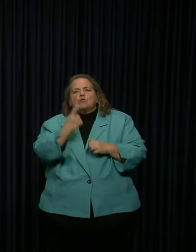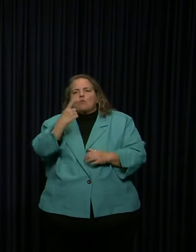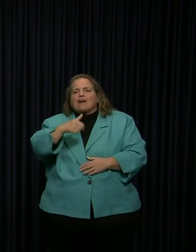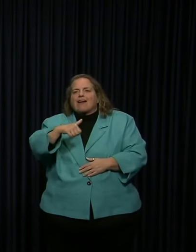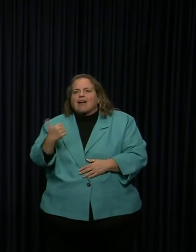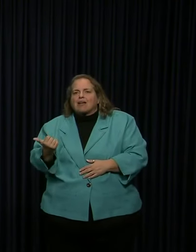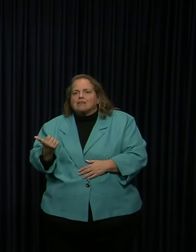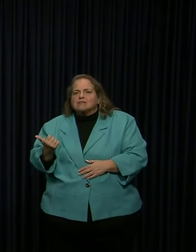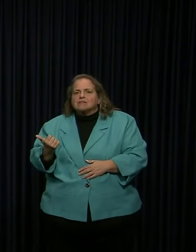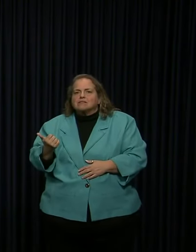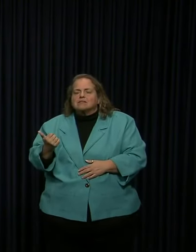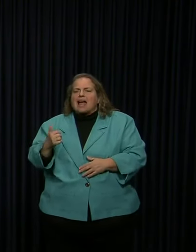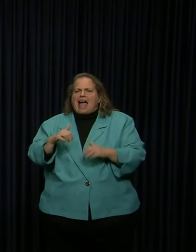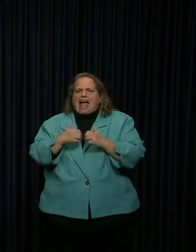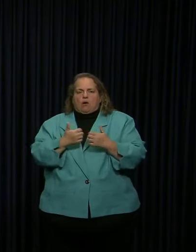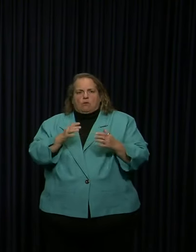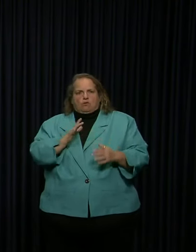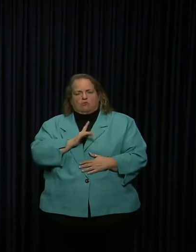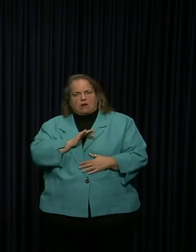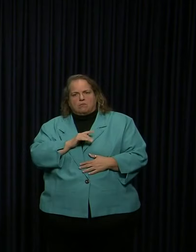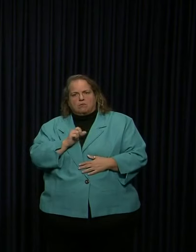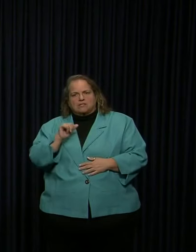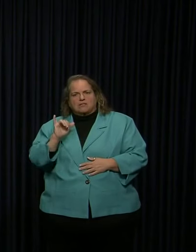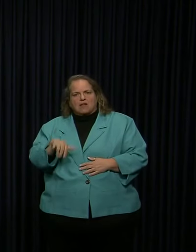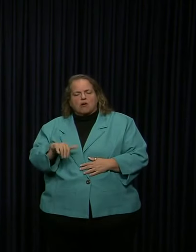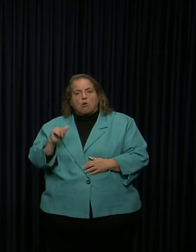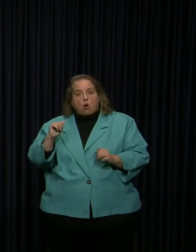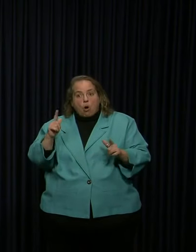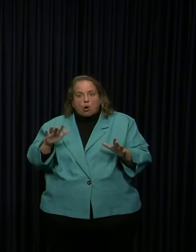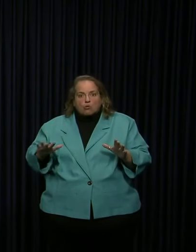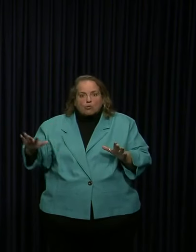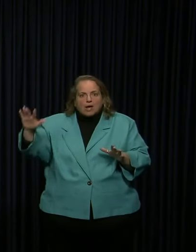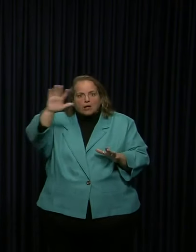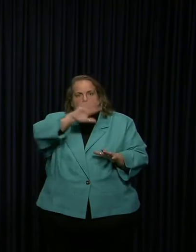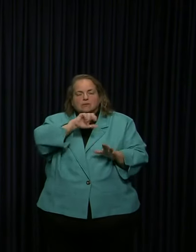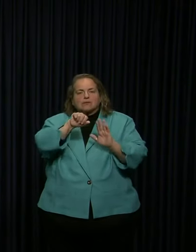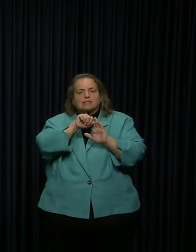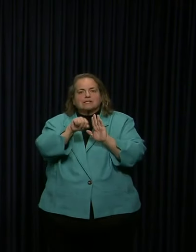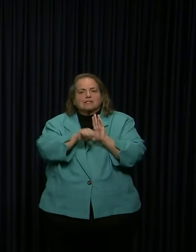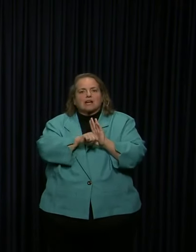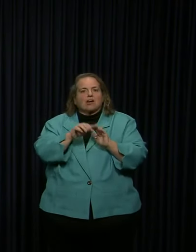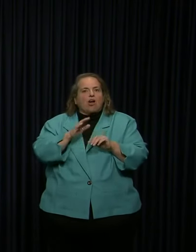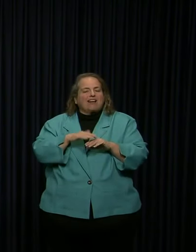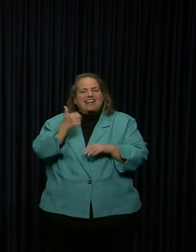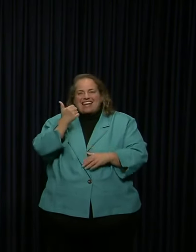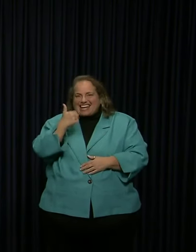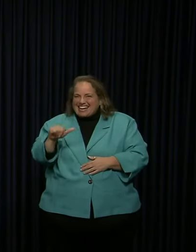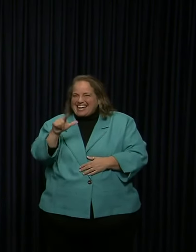I'M GOING TO CELEBRATE ALL OF THOSE THAT ARE. OKAY.